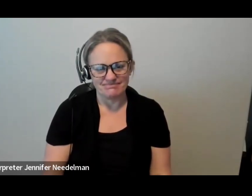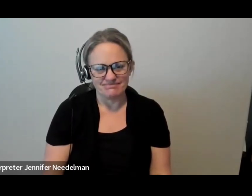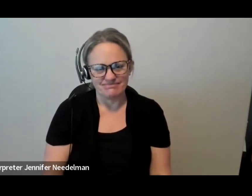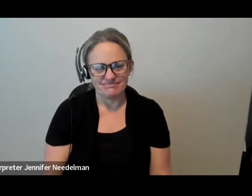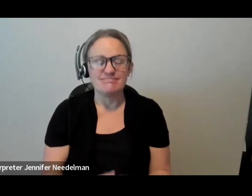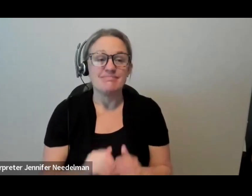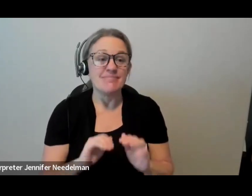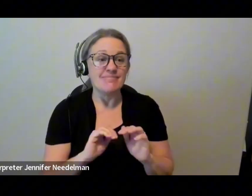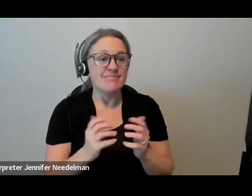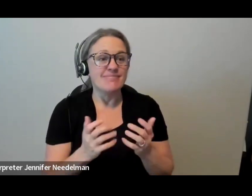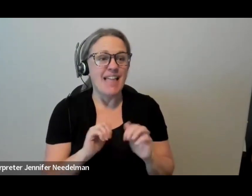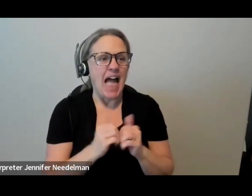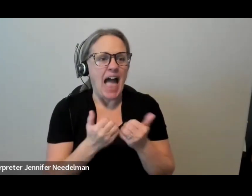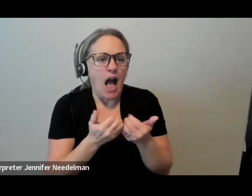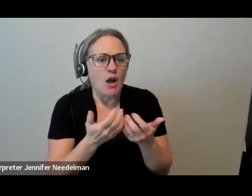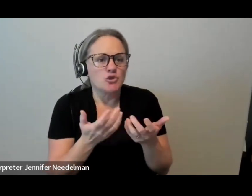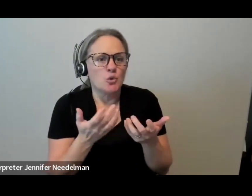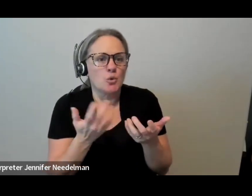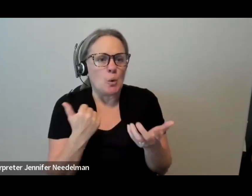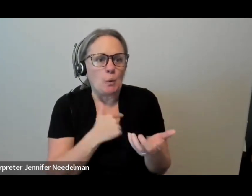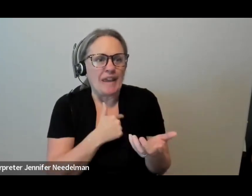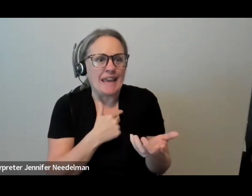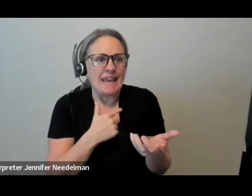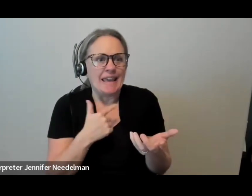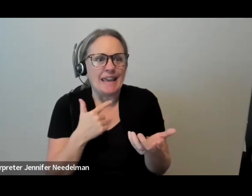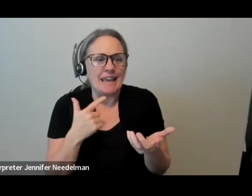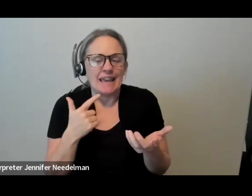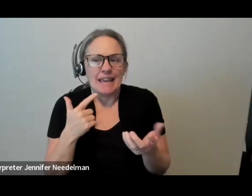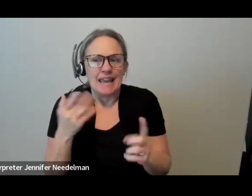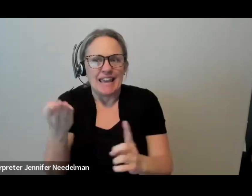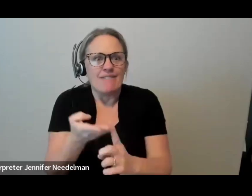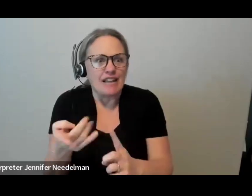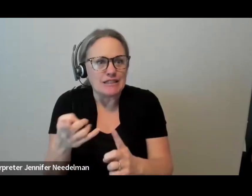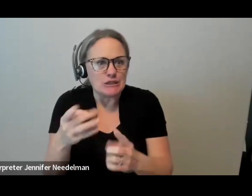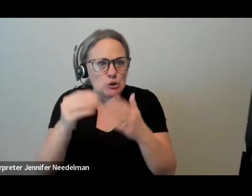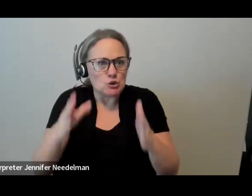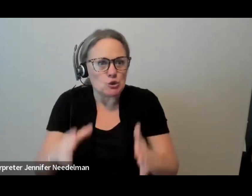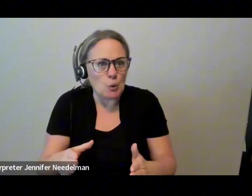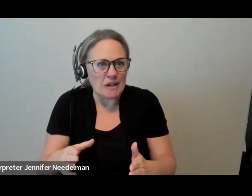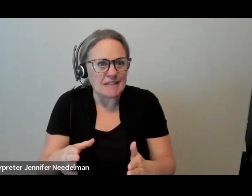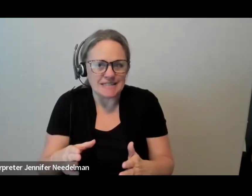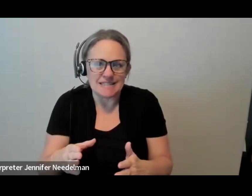How do we get the students of Teach Access to start thinking that way wherever they go to work?